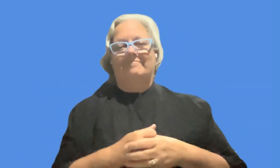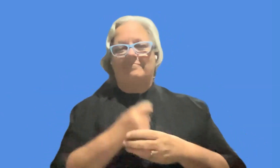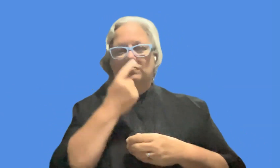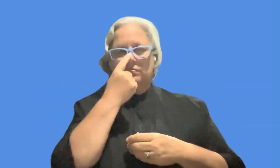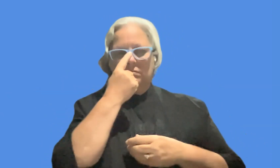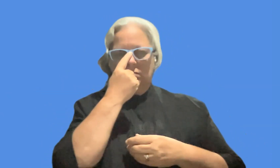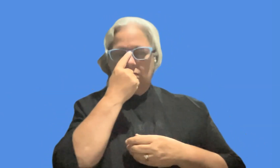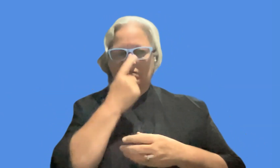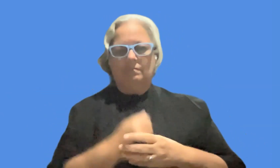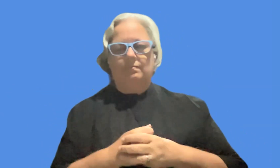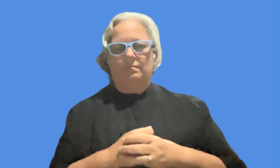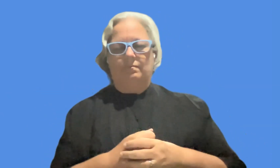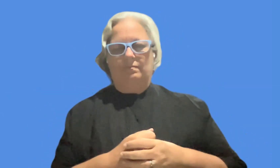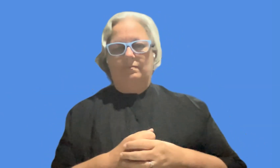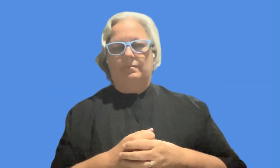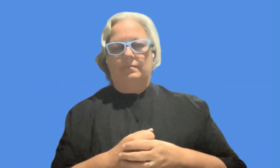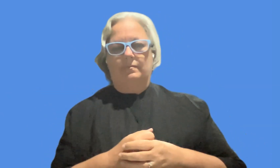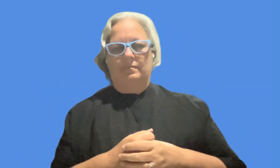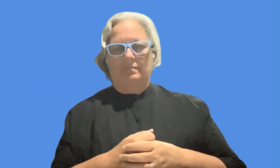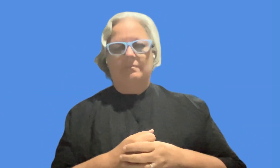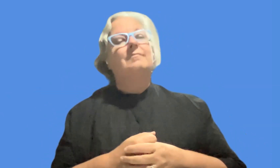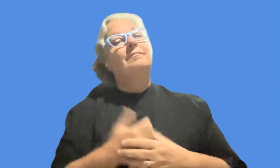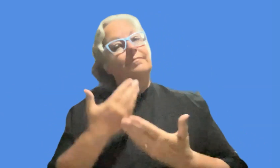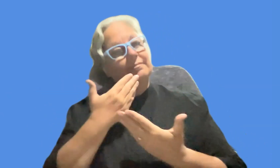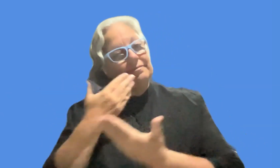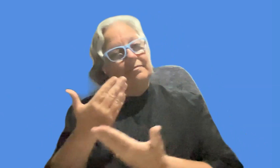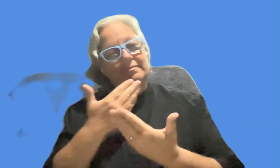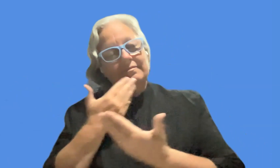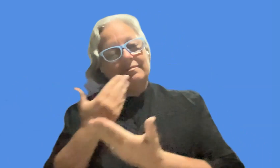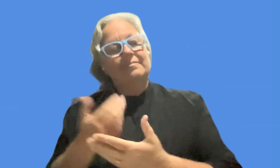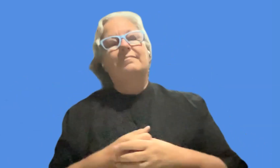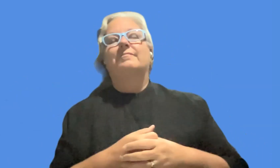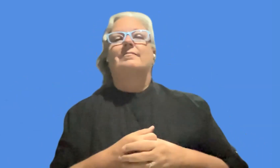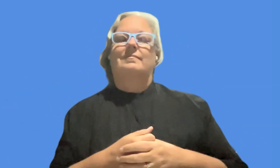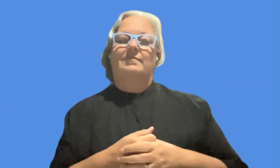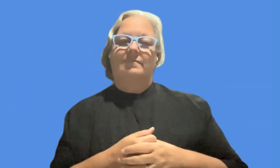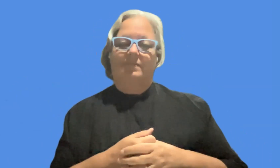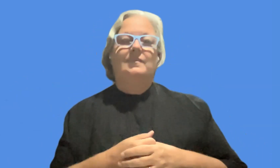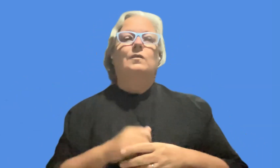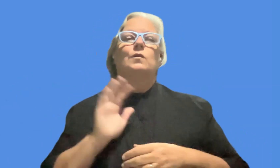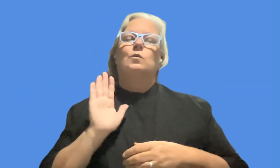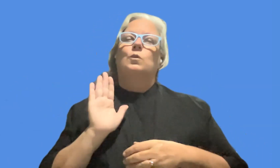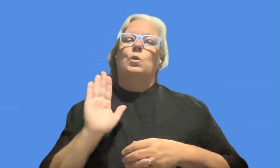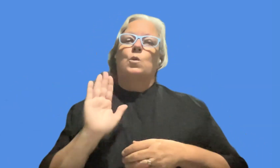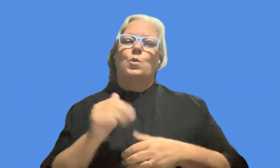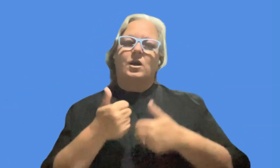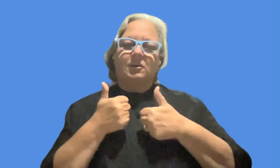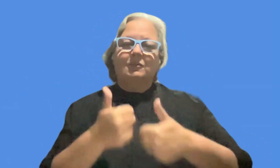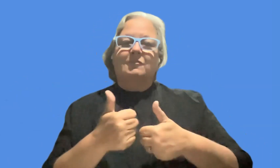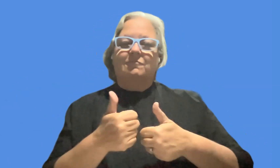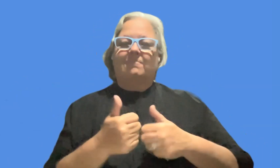humanitarian response.